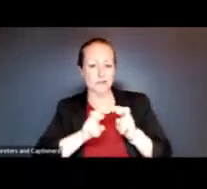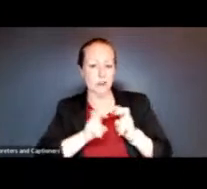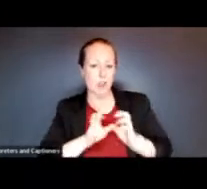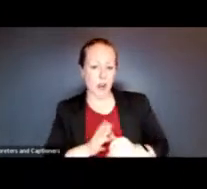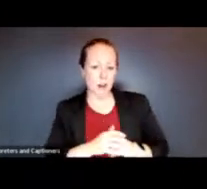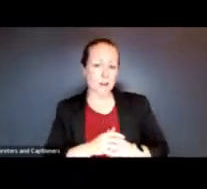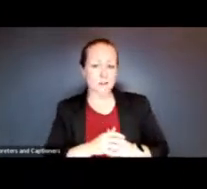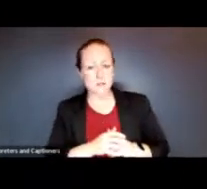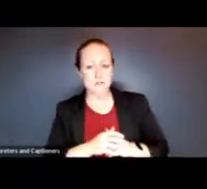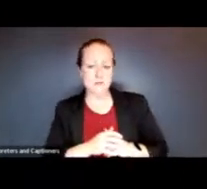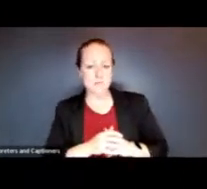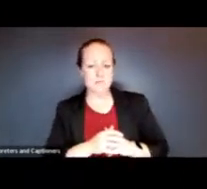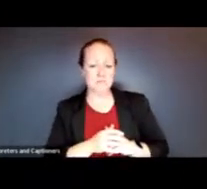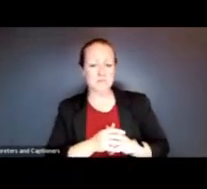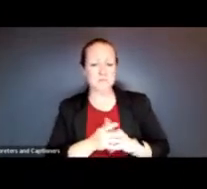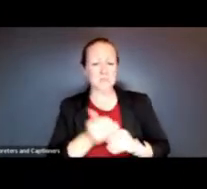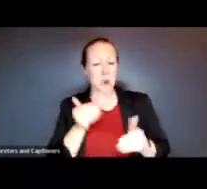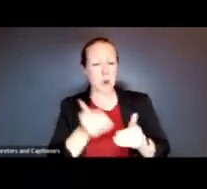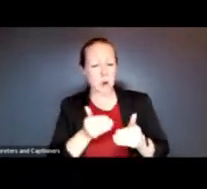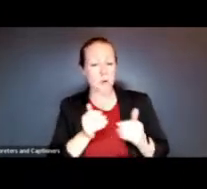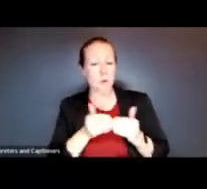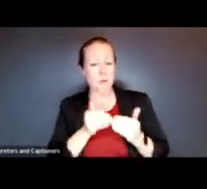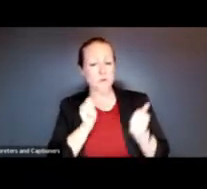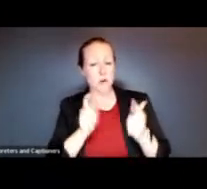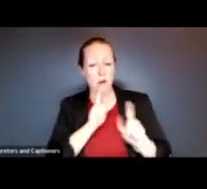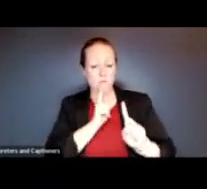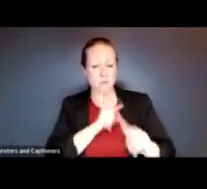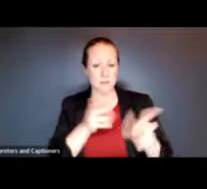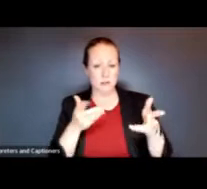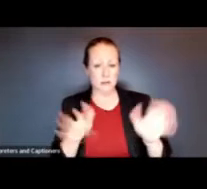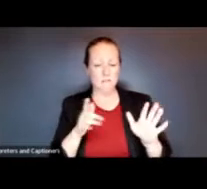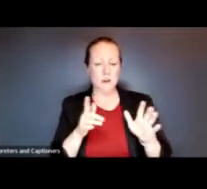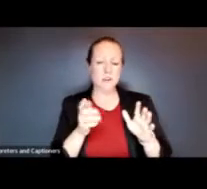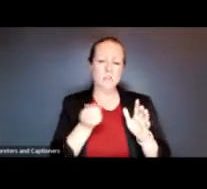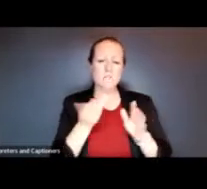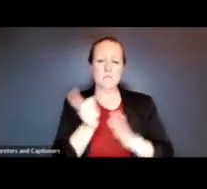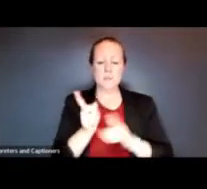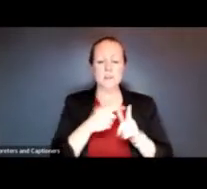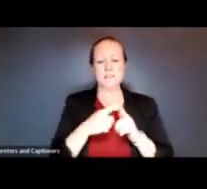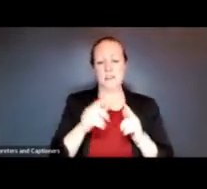gonna give it a few more minutes. And then Saska will will will close it up and we'll